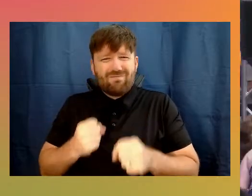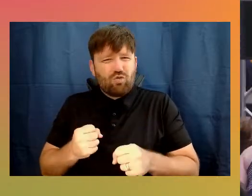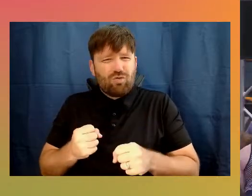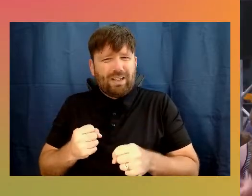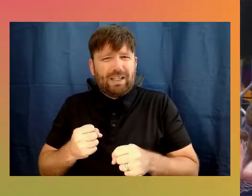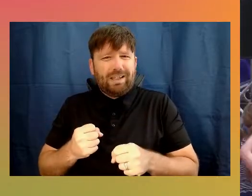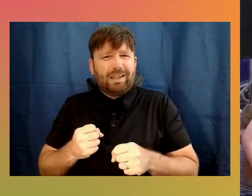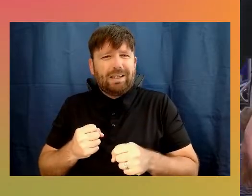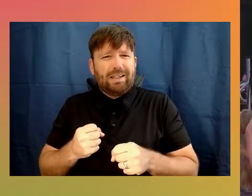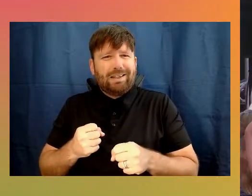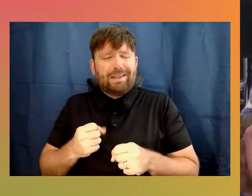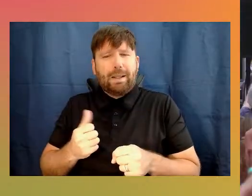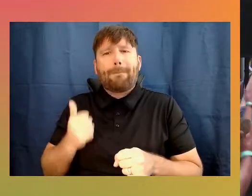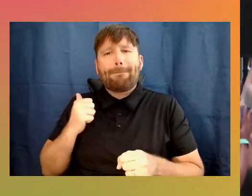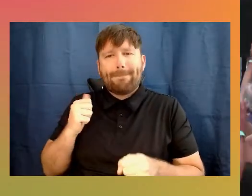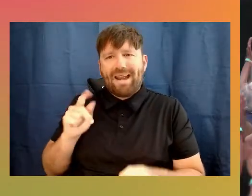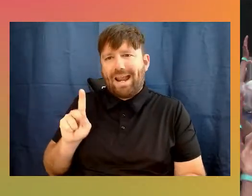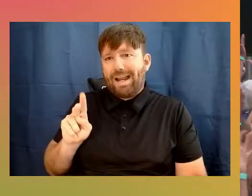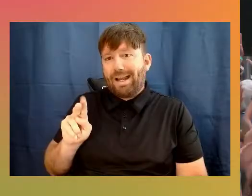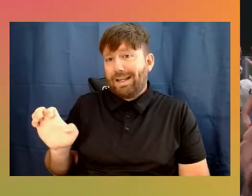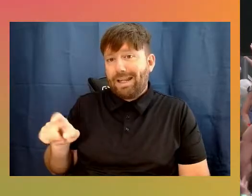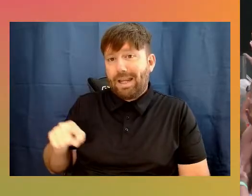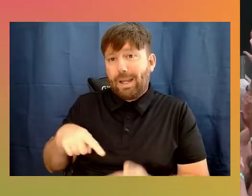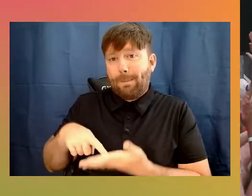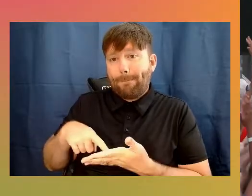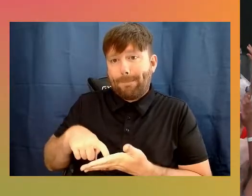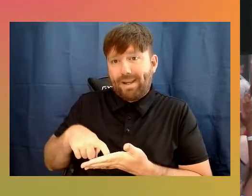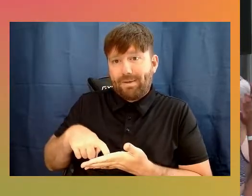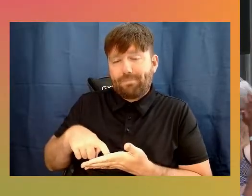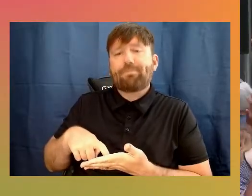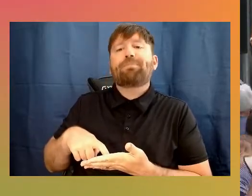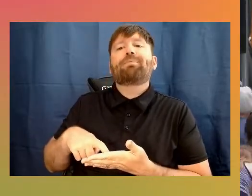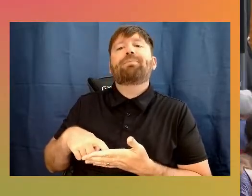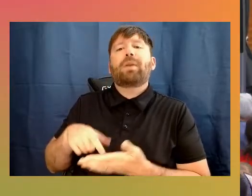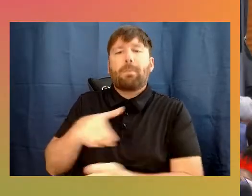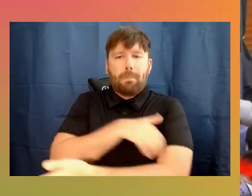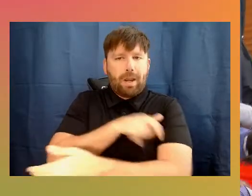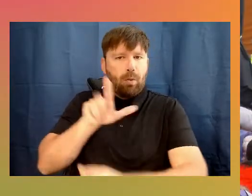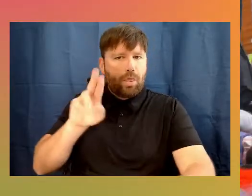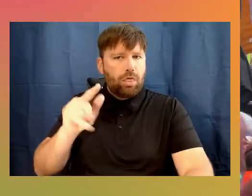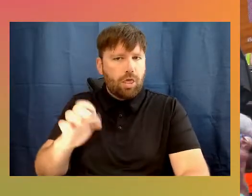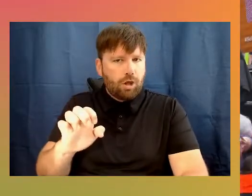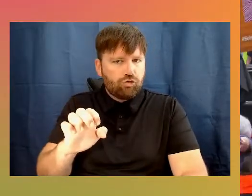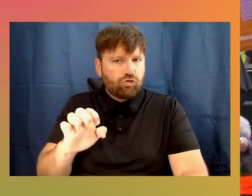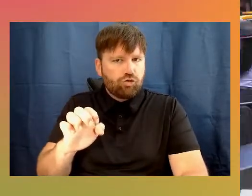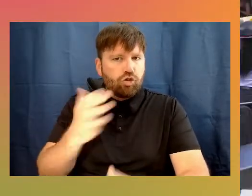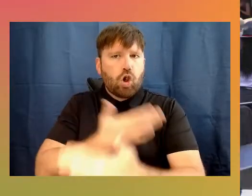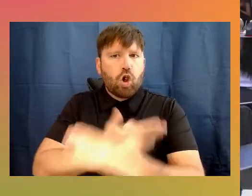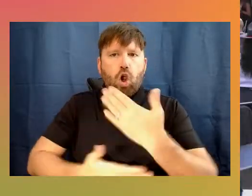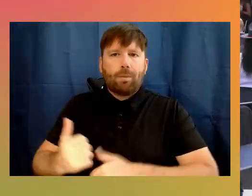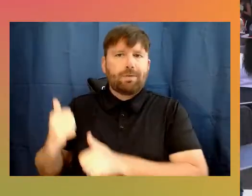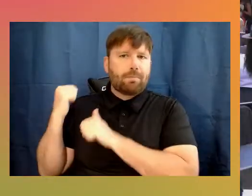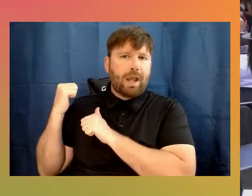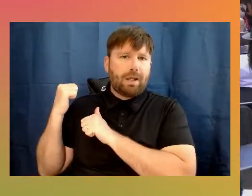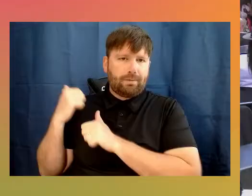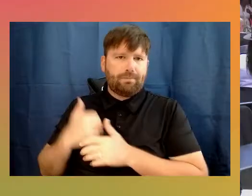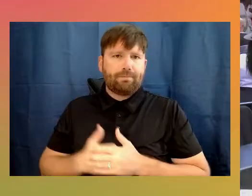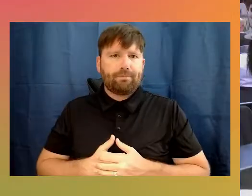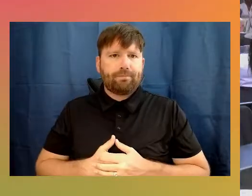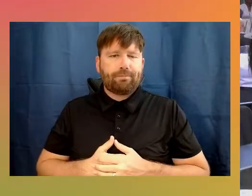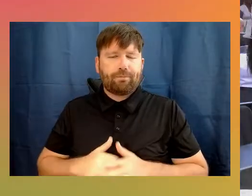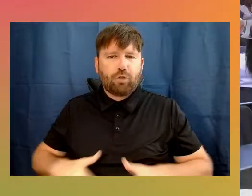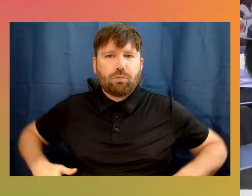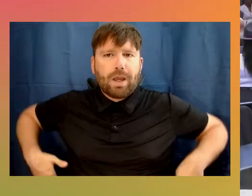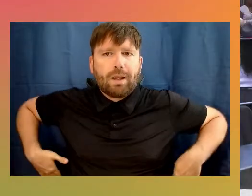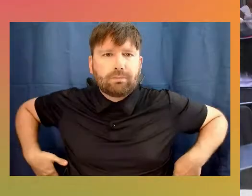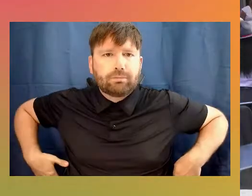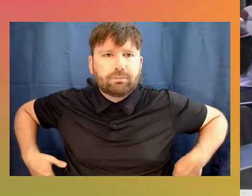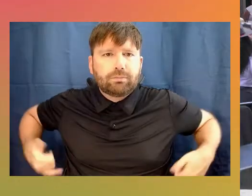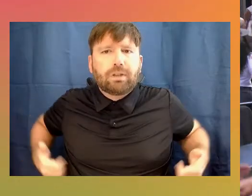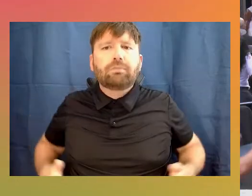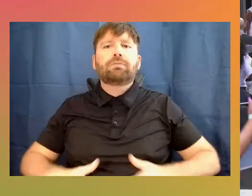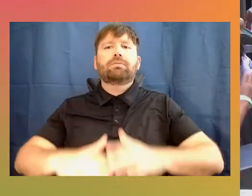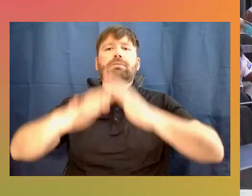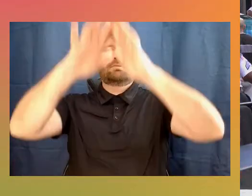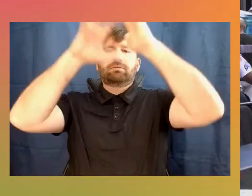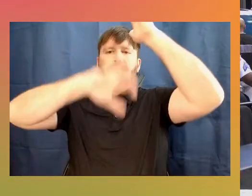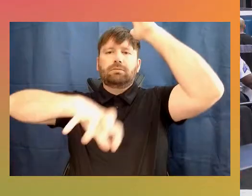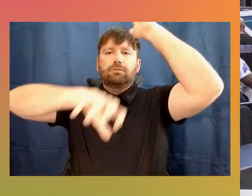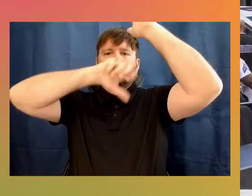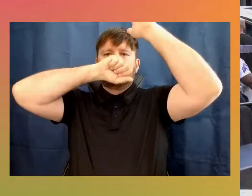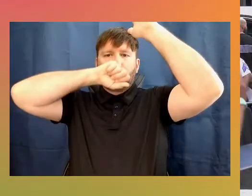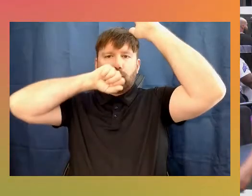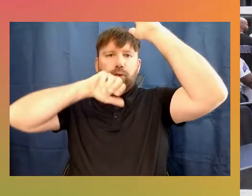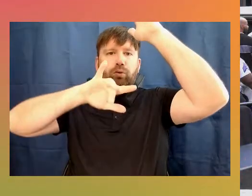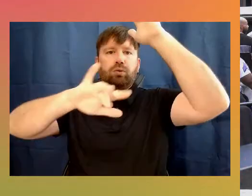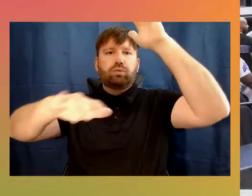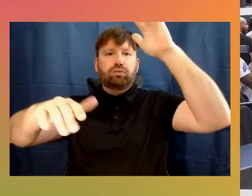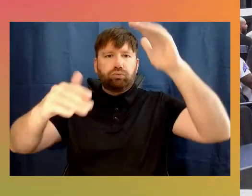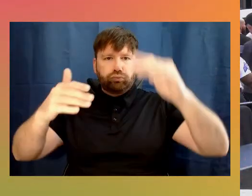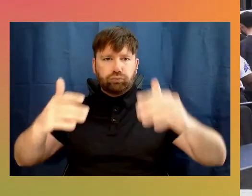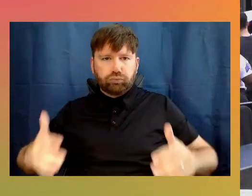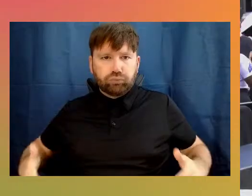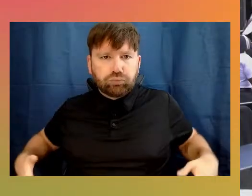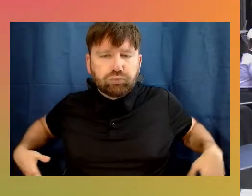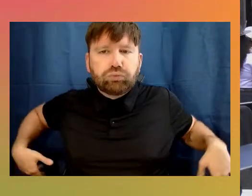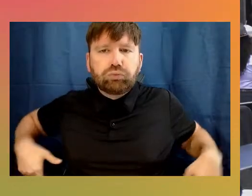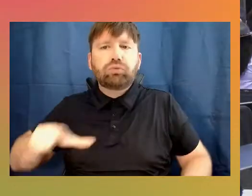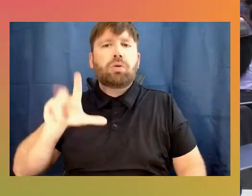ARMS REACHED BACK BEHIND YOU.